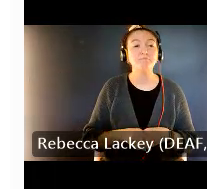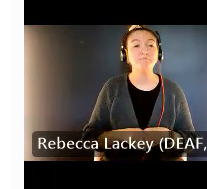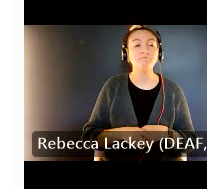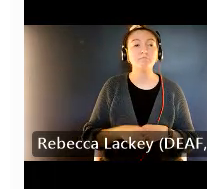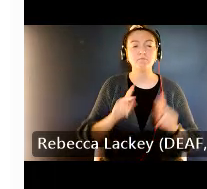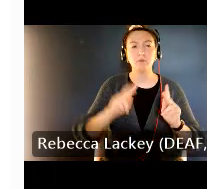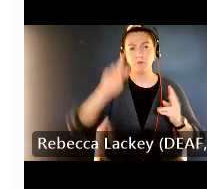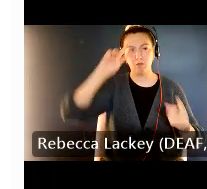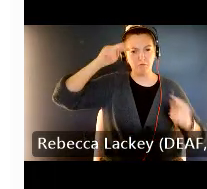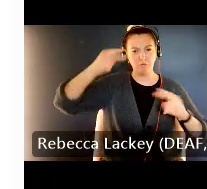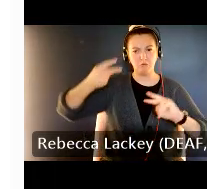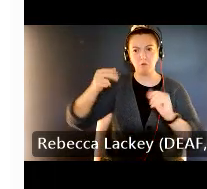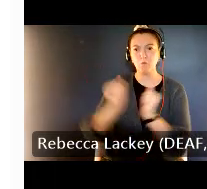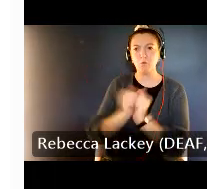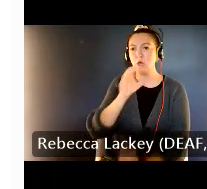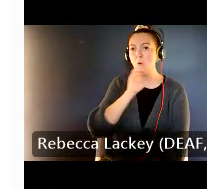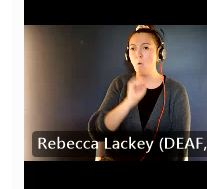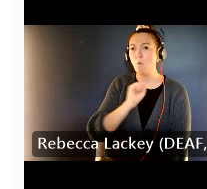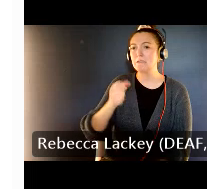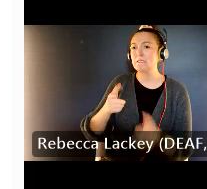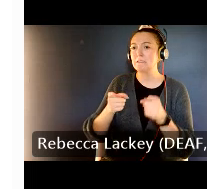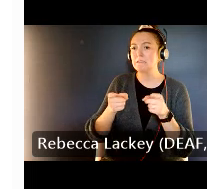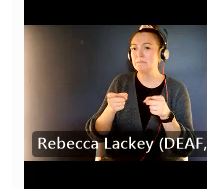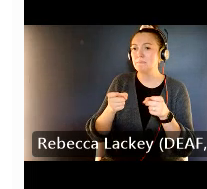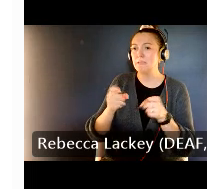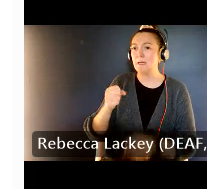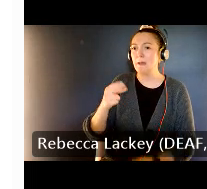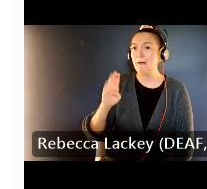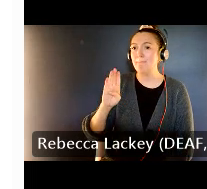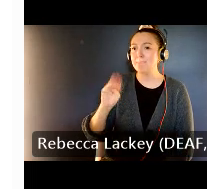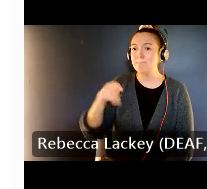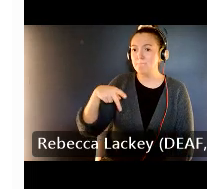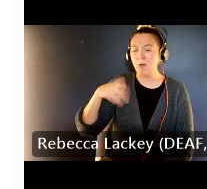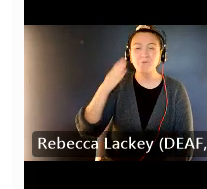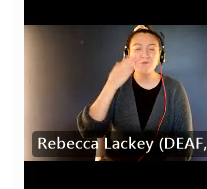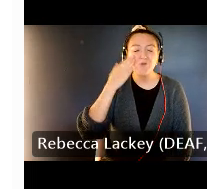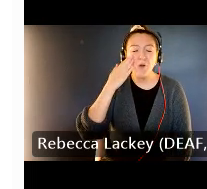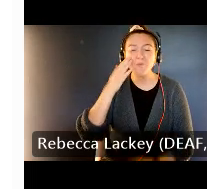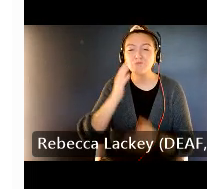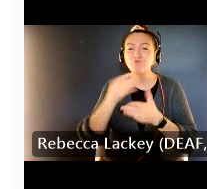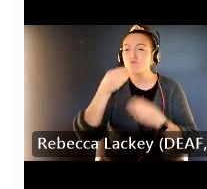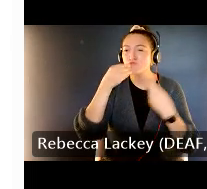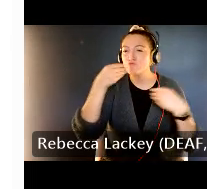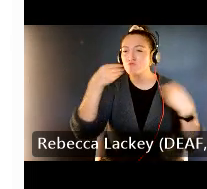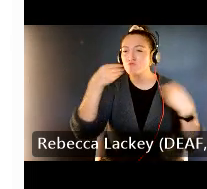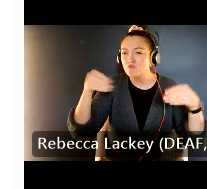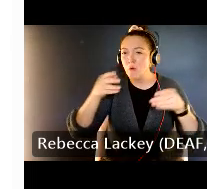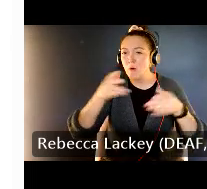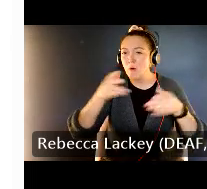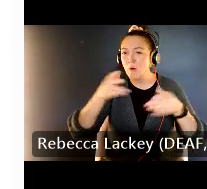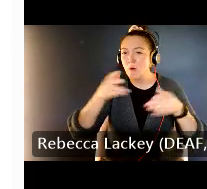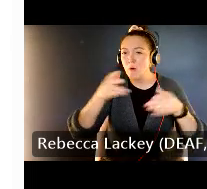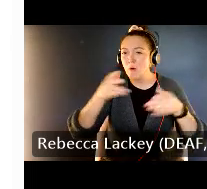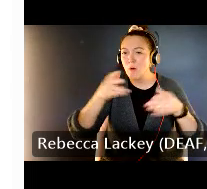speed bump that you might find in a grocery store parking lot. Speed bumps are much, much more abrupt.